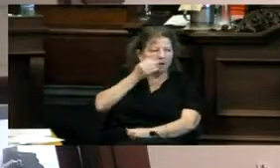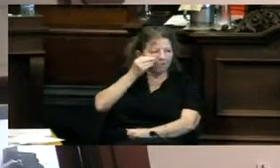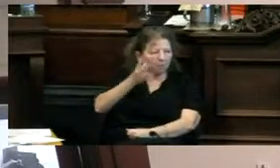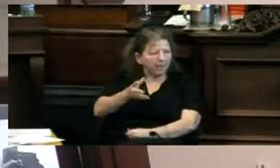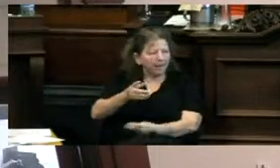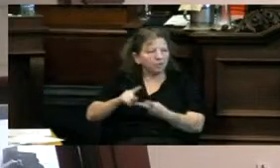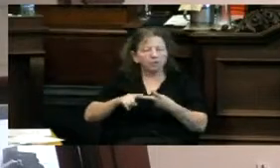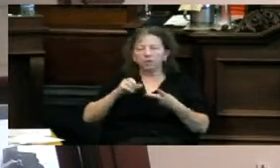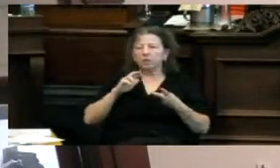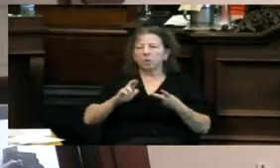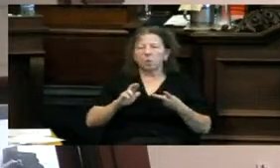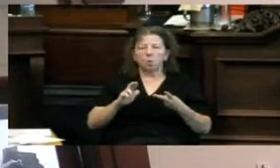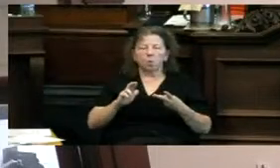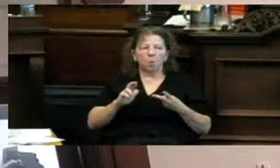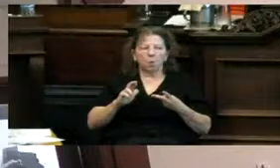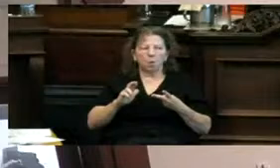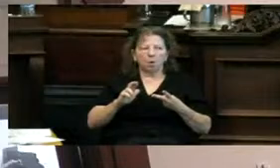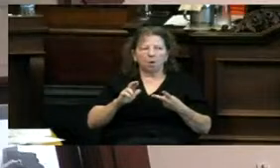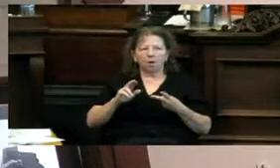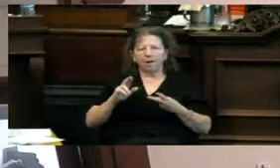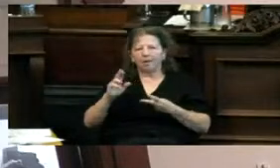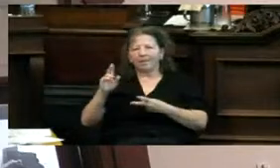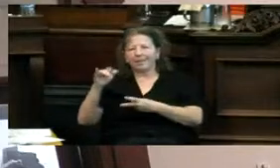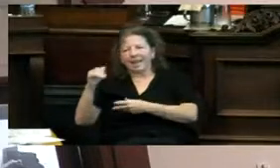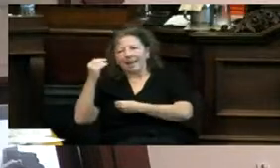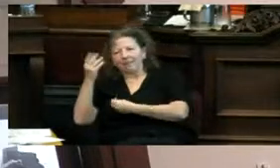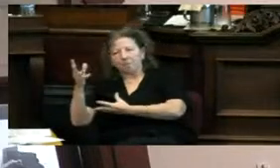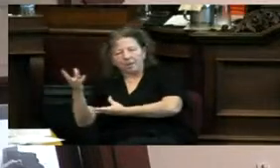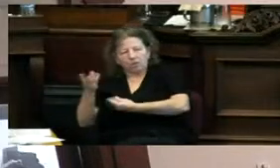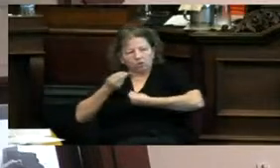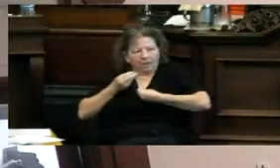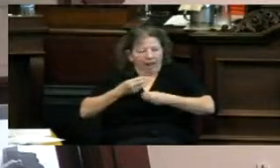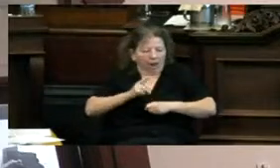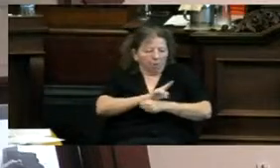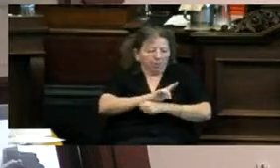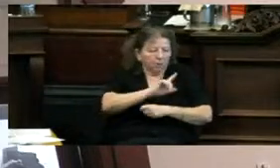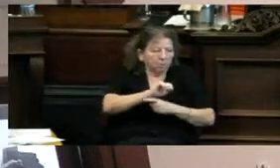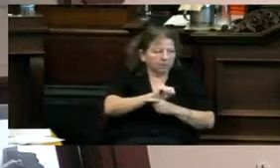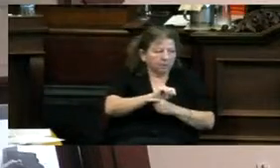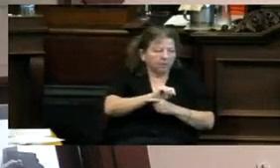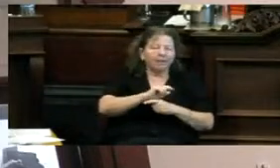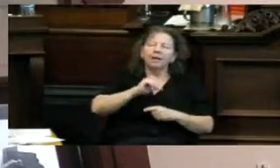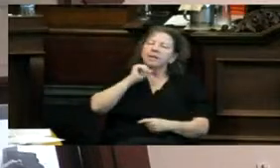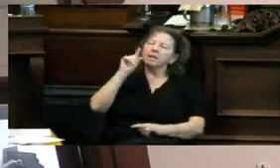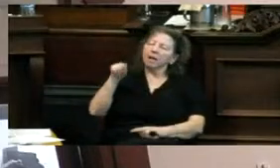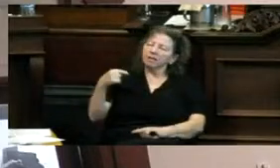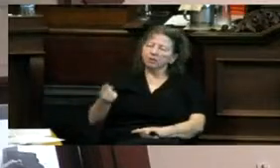inaccurate information or how